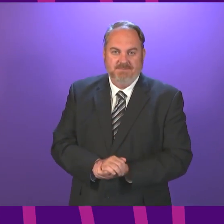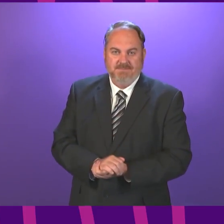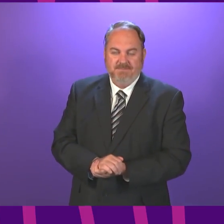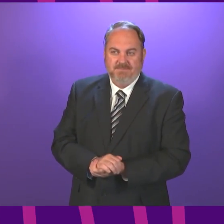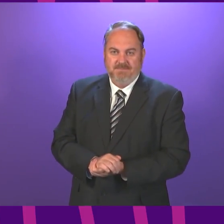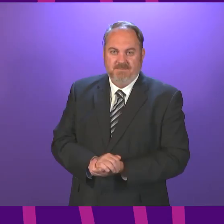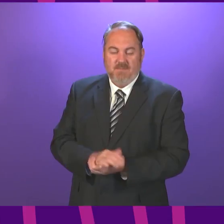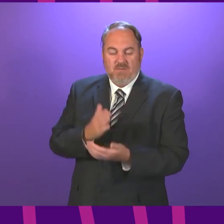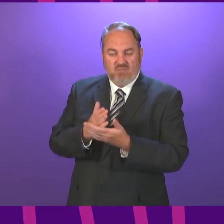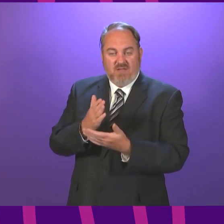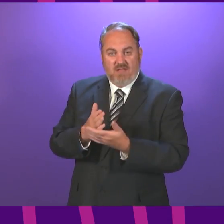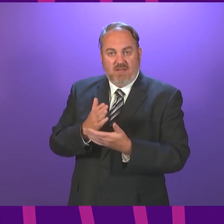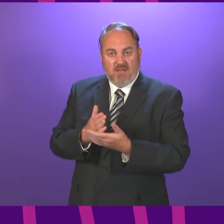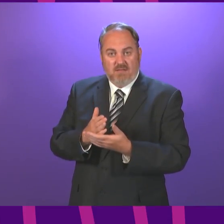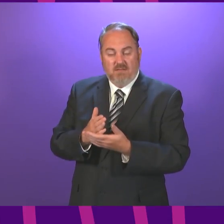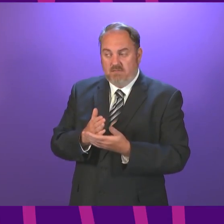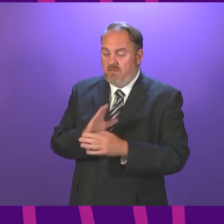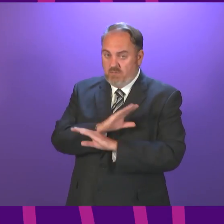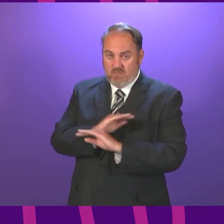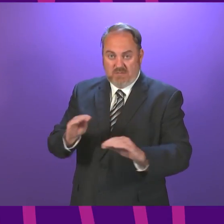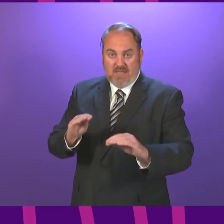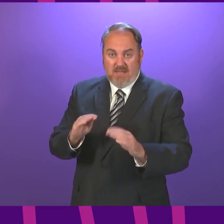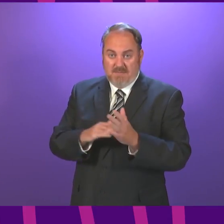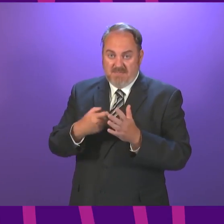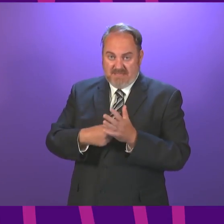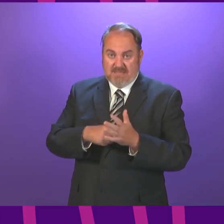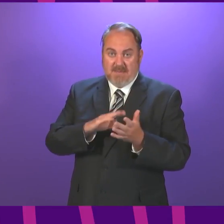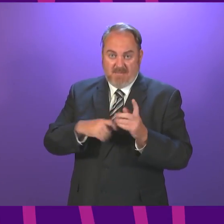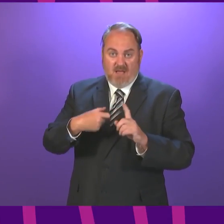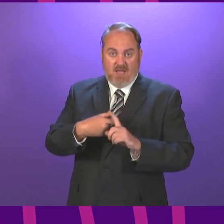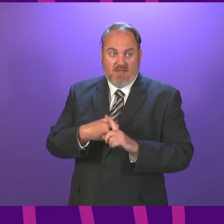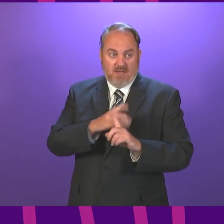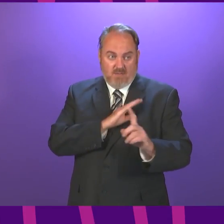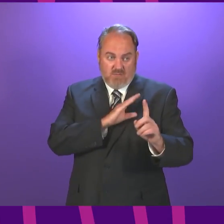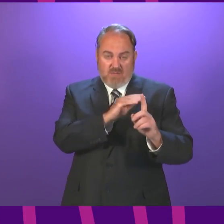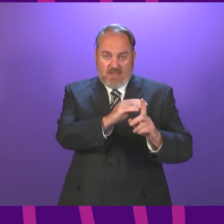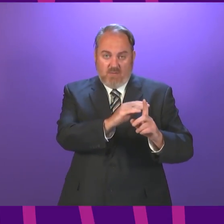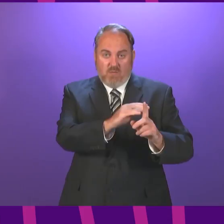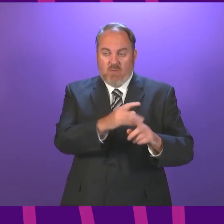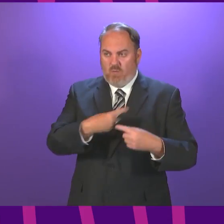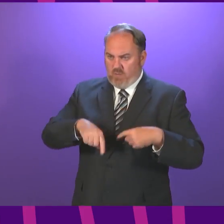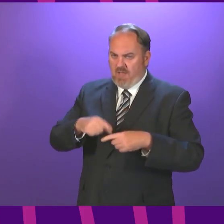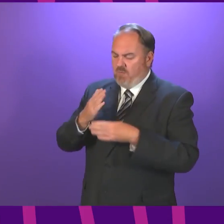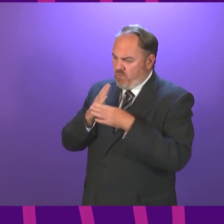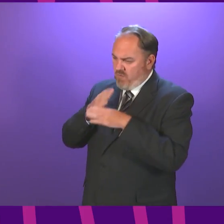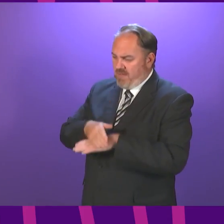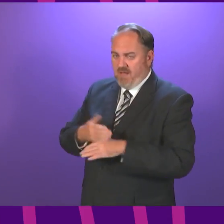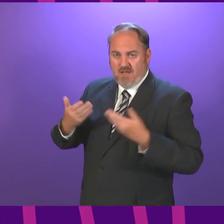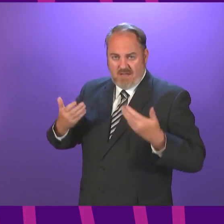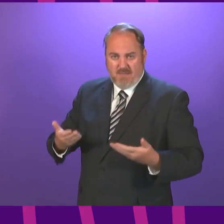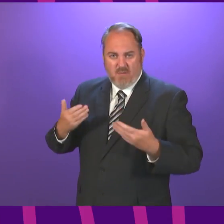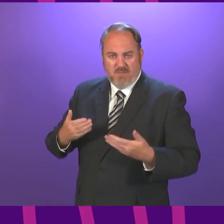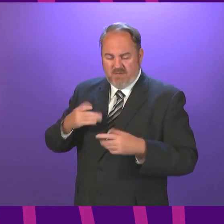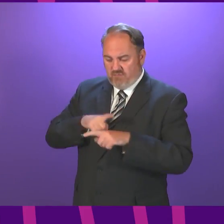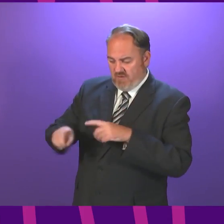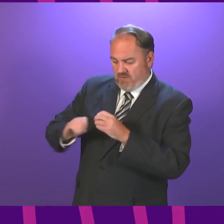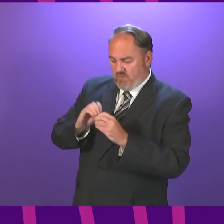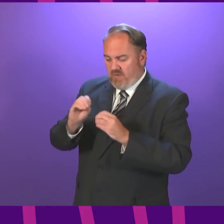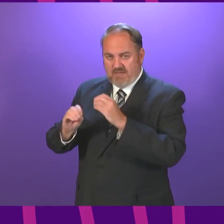I assure Ms Mackay that very detailed work is going on within Government. I am cautiously